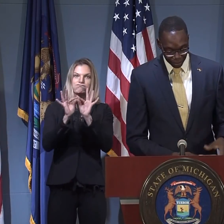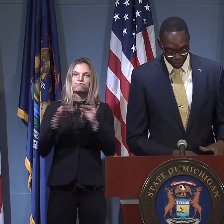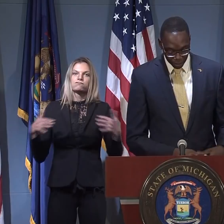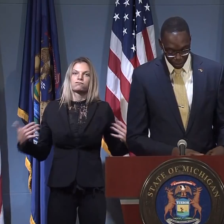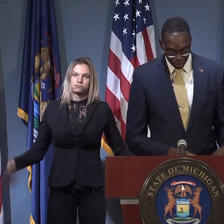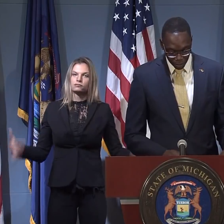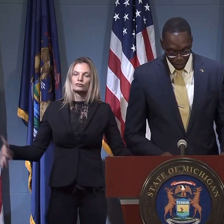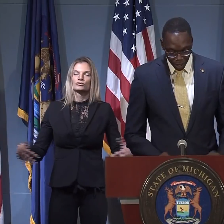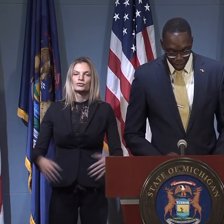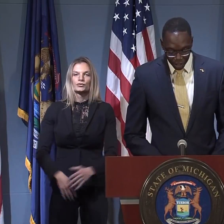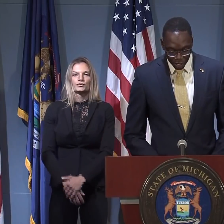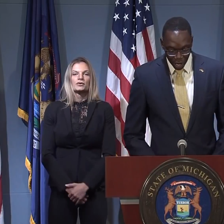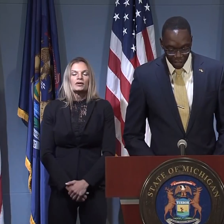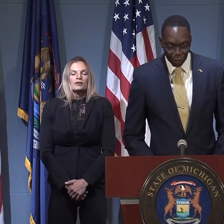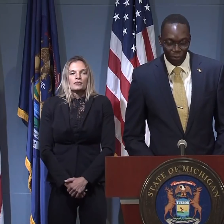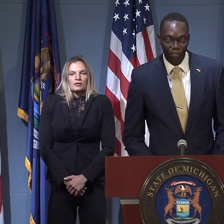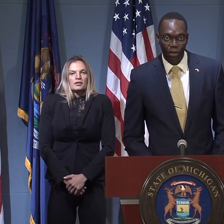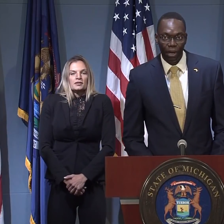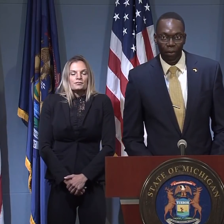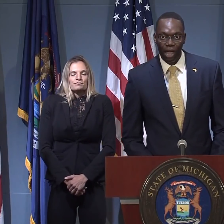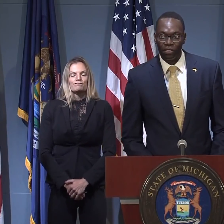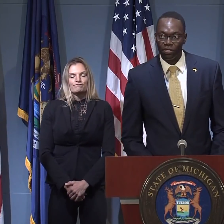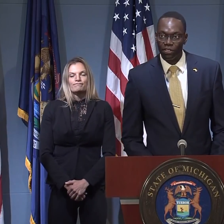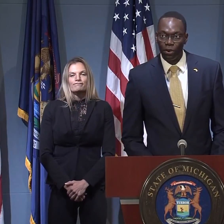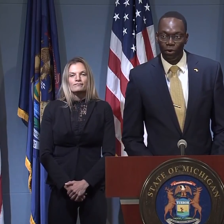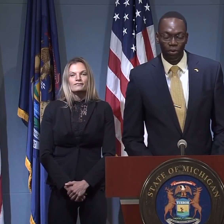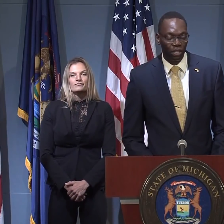GOOD AFTERNOON, EVERYBODY. THANK YOU FOR BEING HERE. THIS IS REALLY IMPORTANT MOMENT